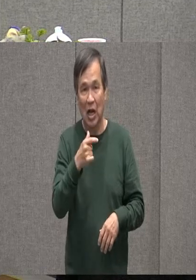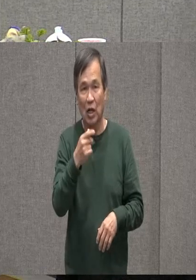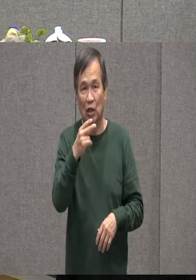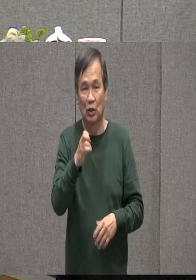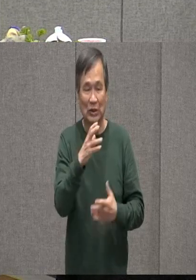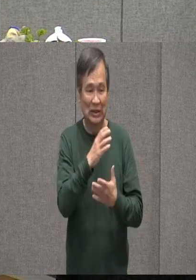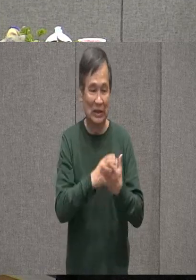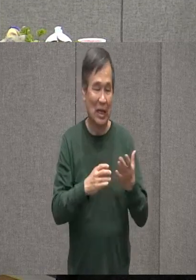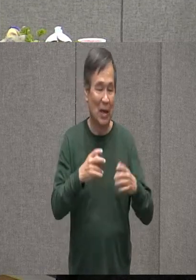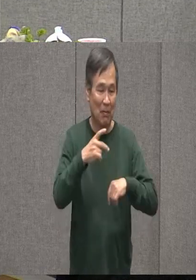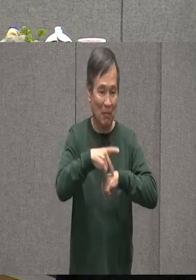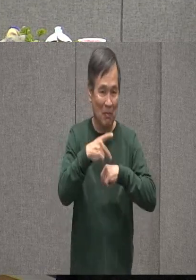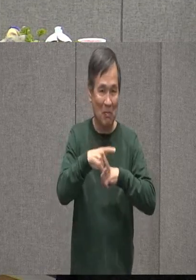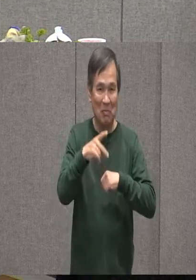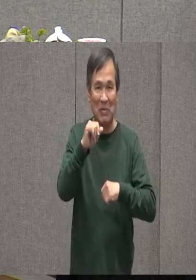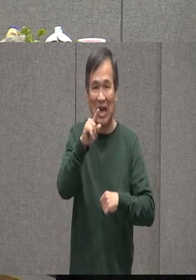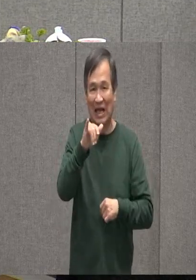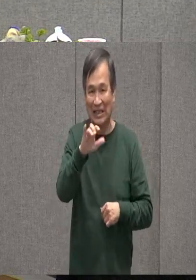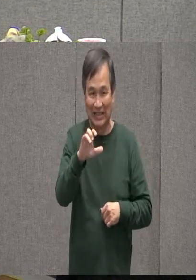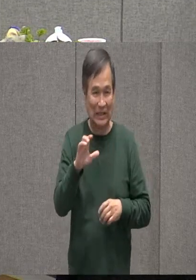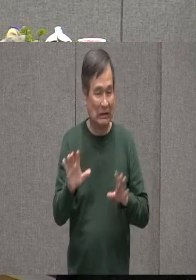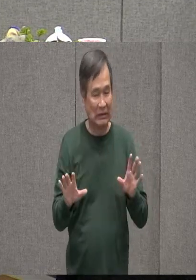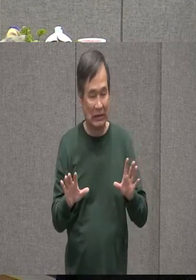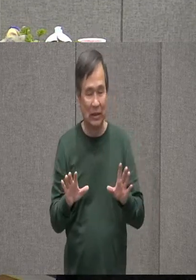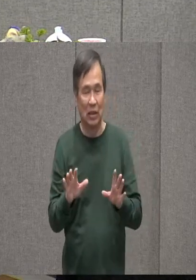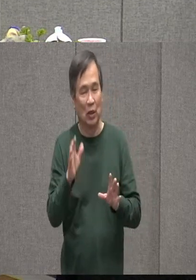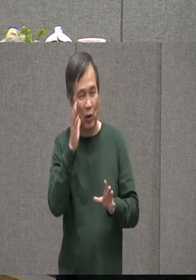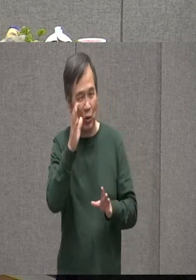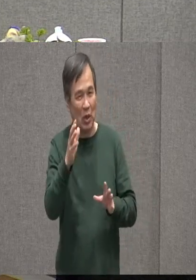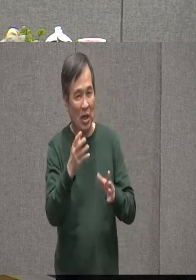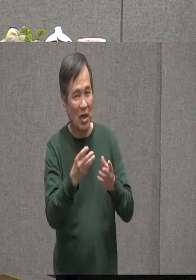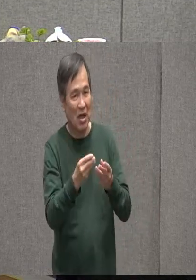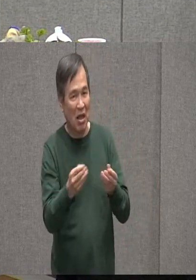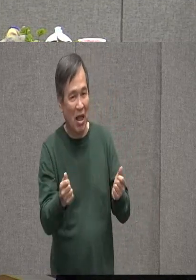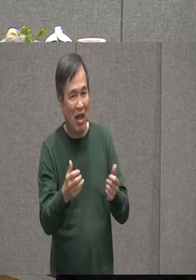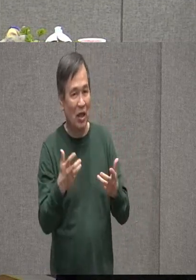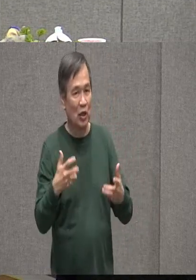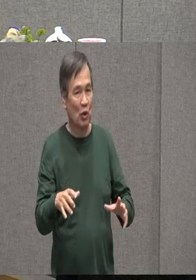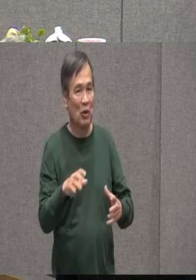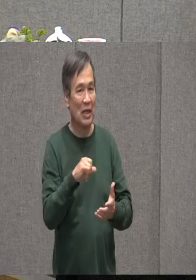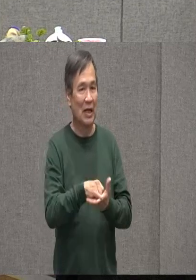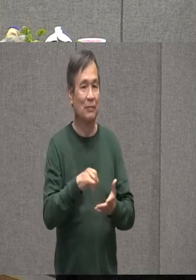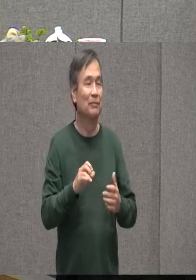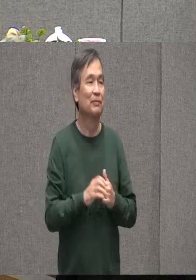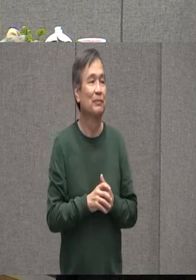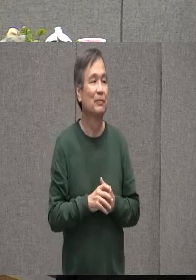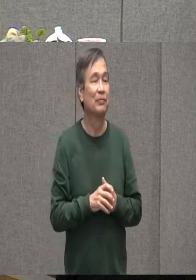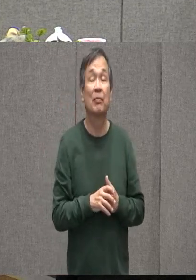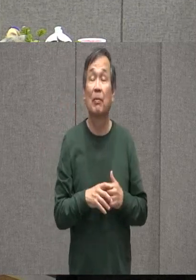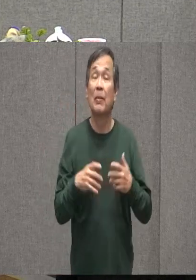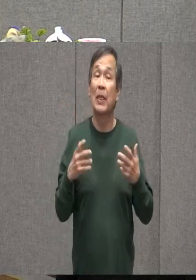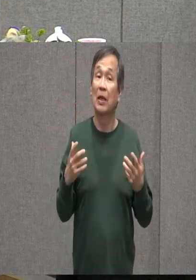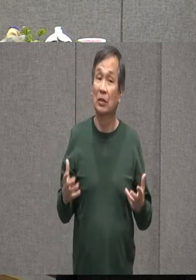because it melts. - It melts. And it smells bad and you don't wanna live that life. Right. So there's some ideas